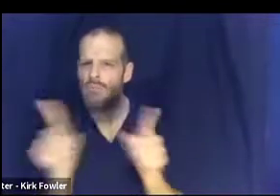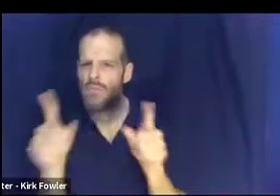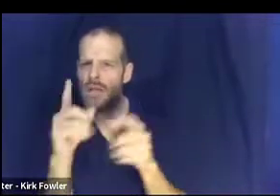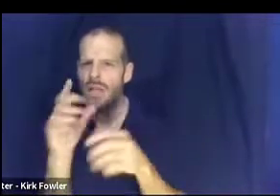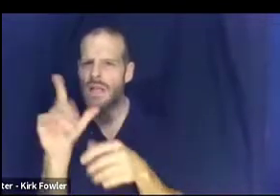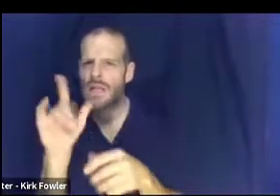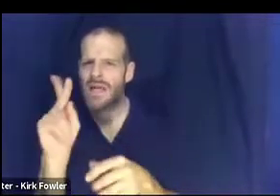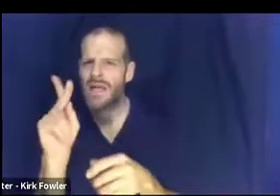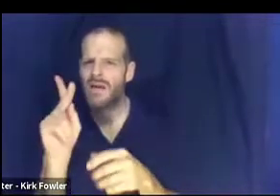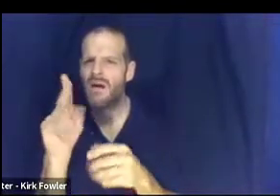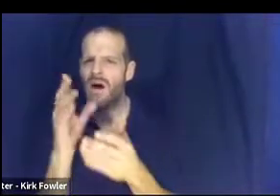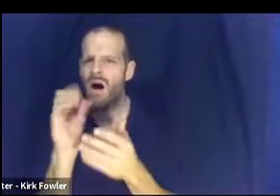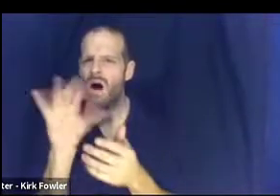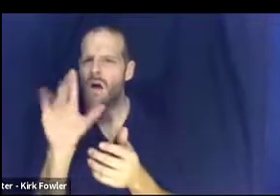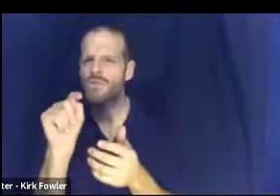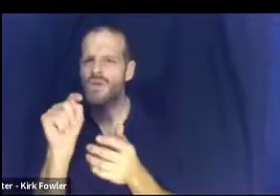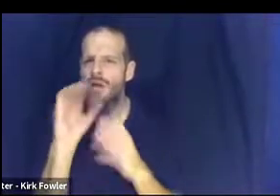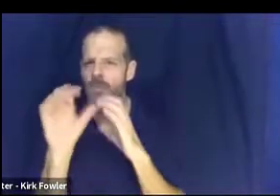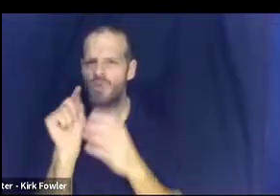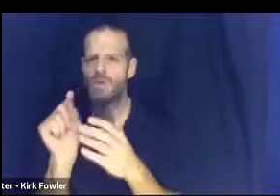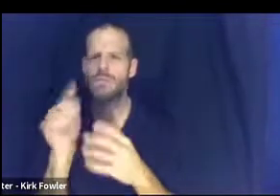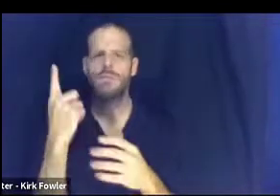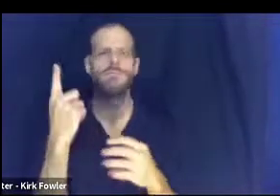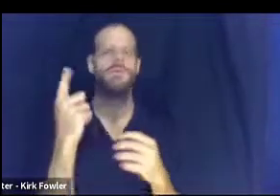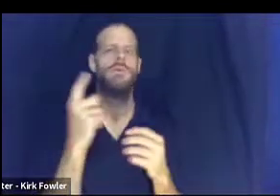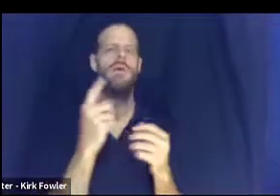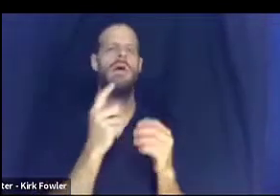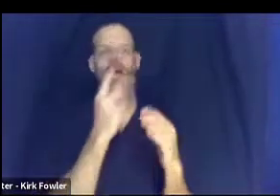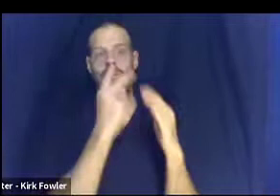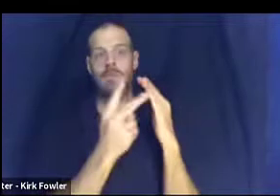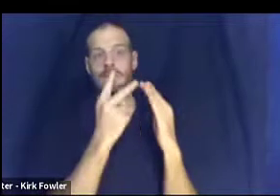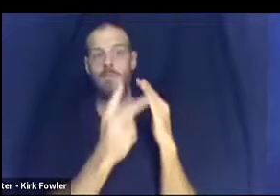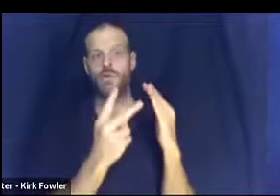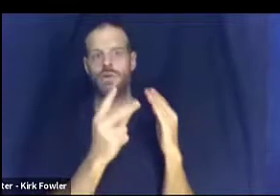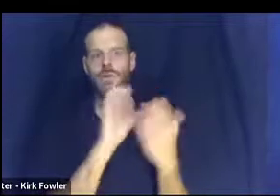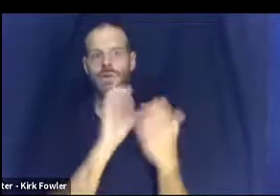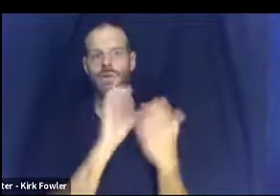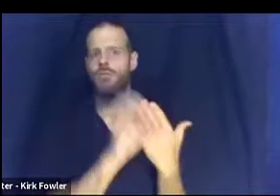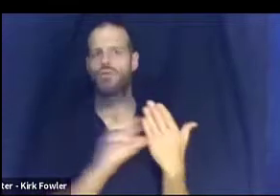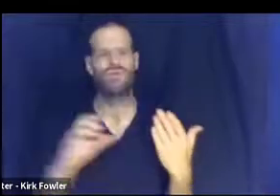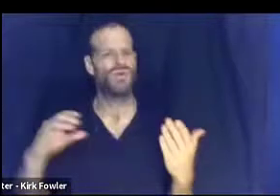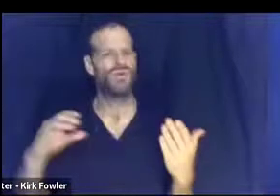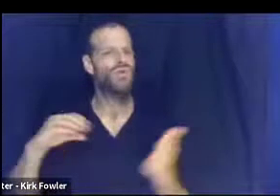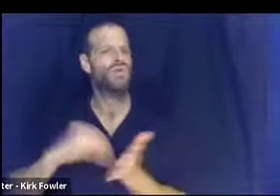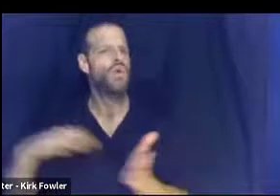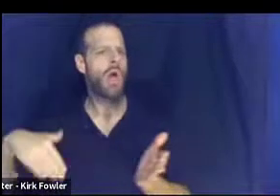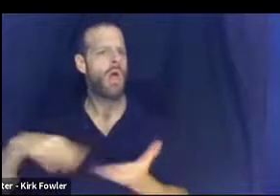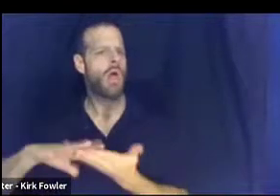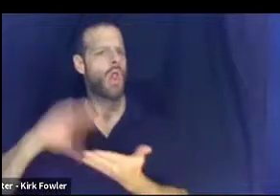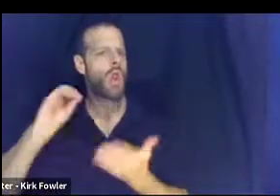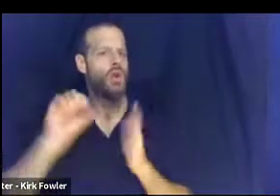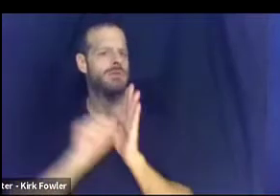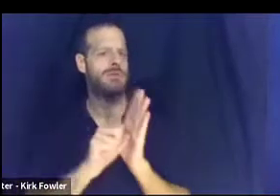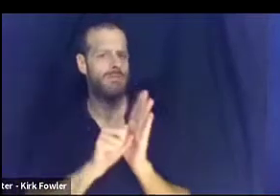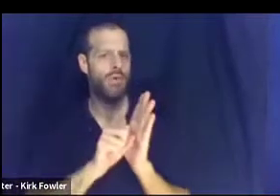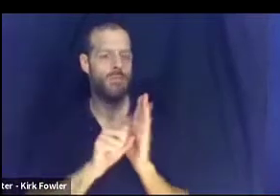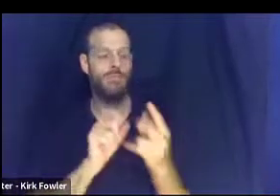So, that would just be an anticipation calendar for a student who doesn't yet know symbolism. For a student who does have symbolism